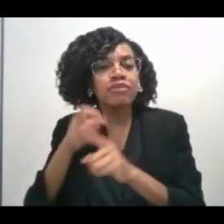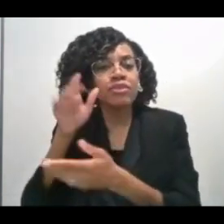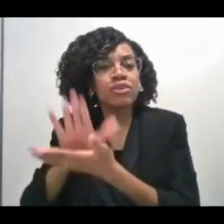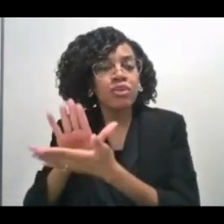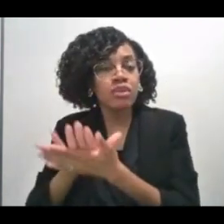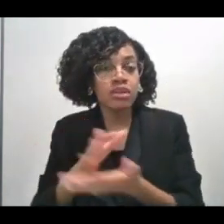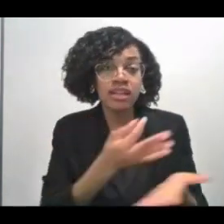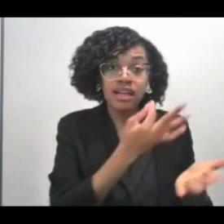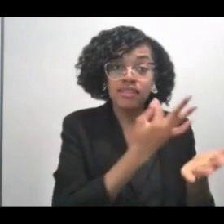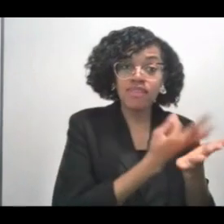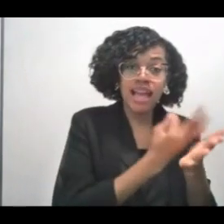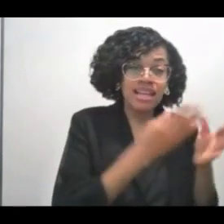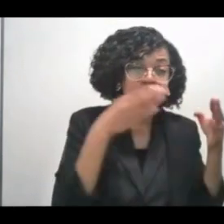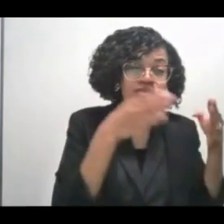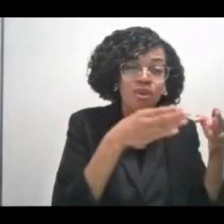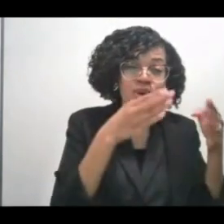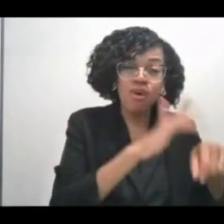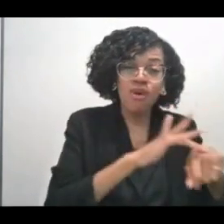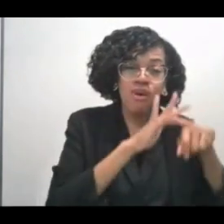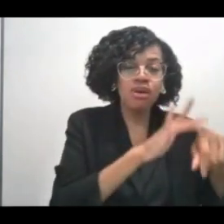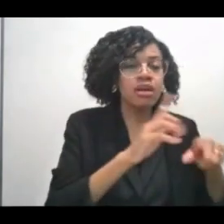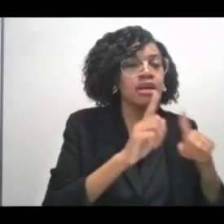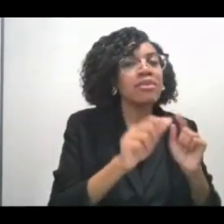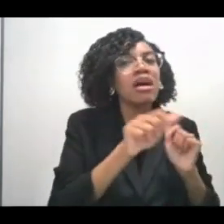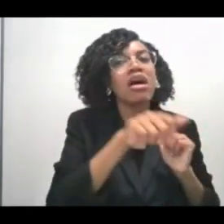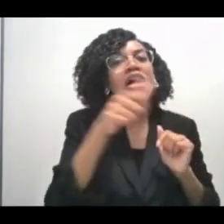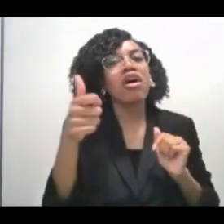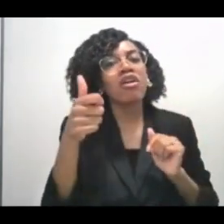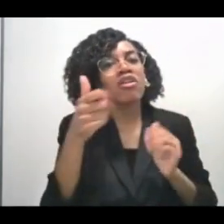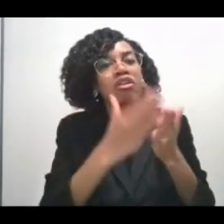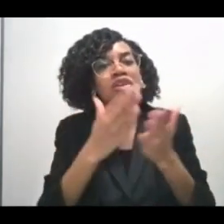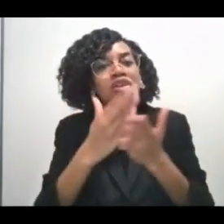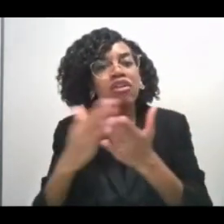not always characterized, well by say, a financial analysis.